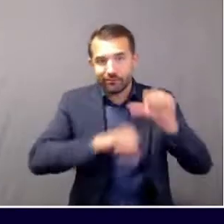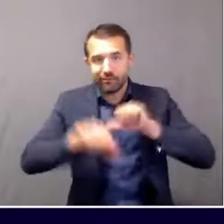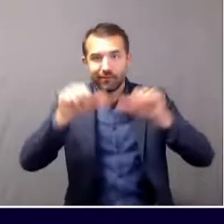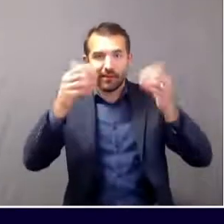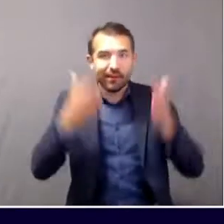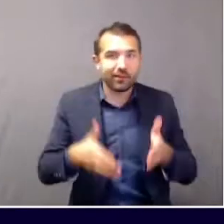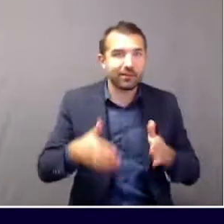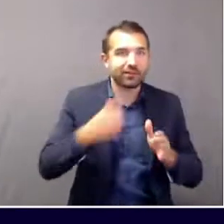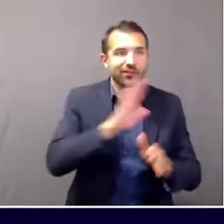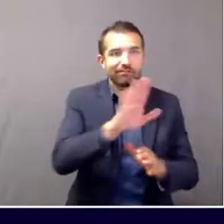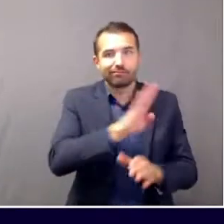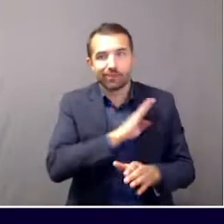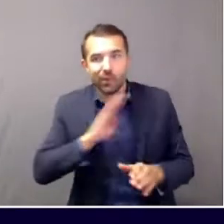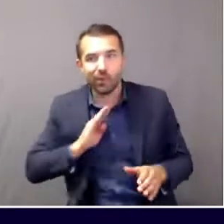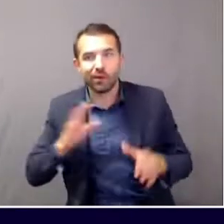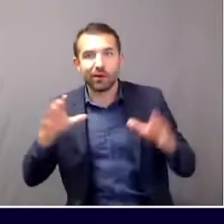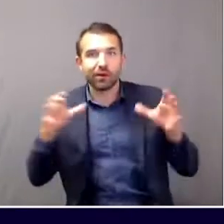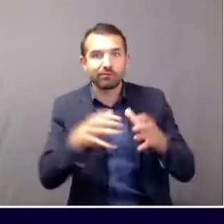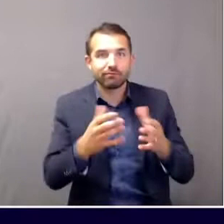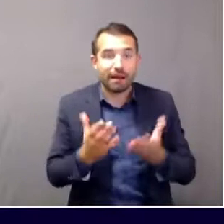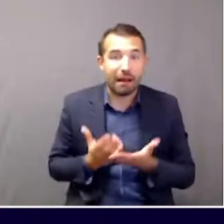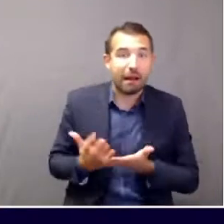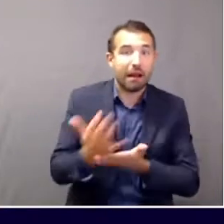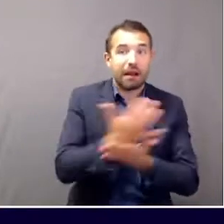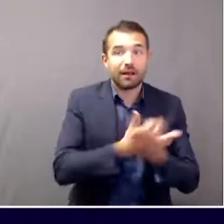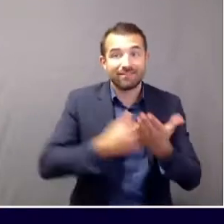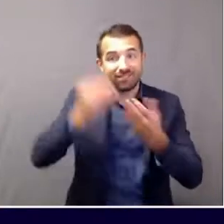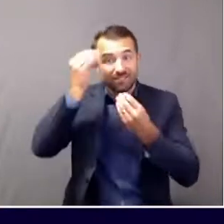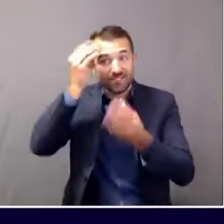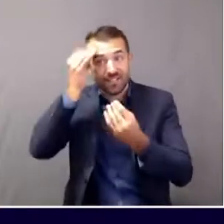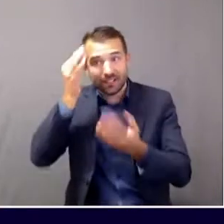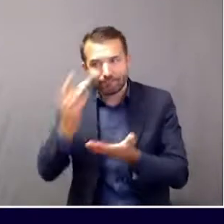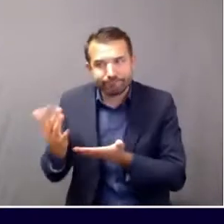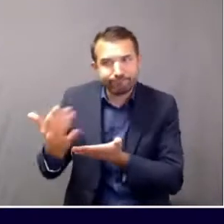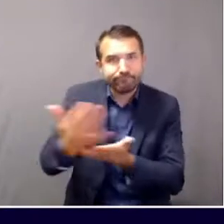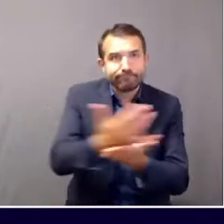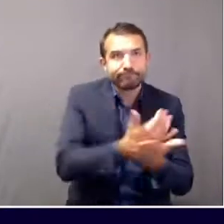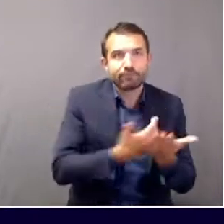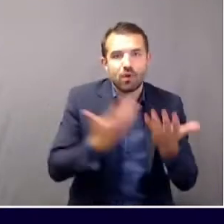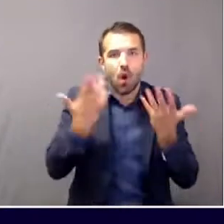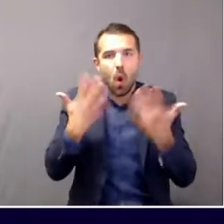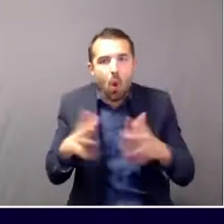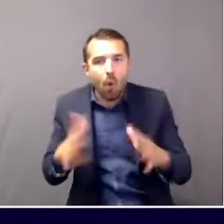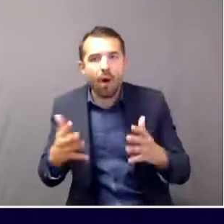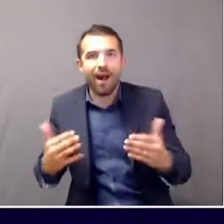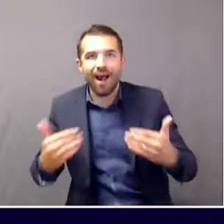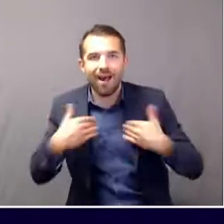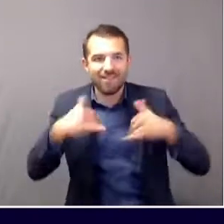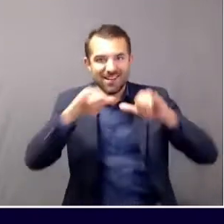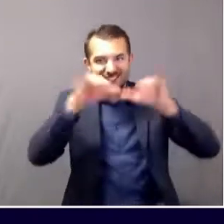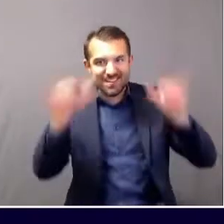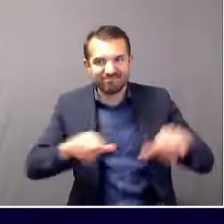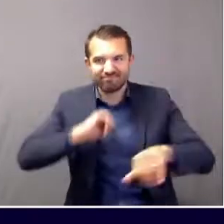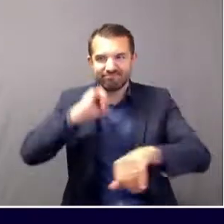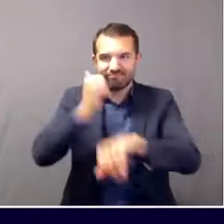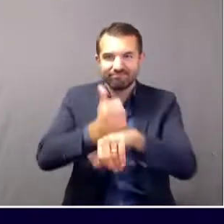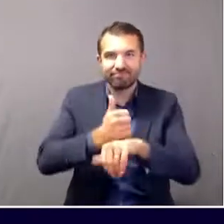frequent basis and according to a preset algorithm